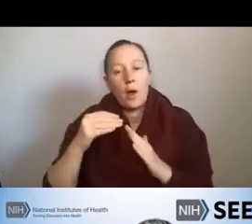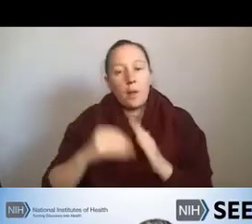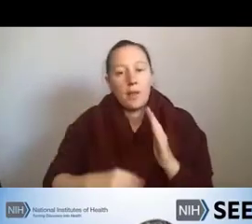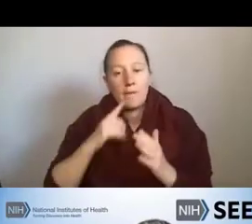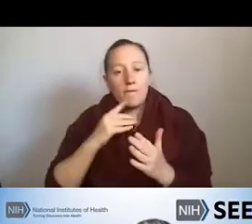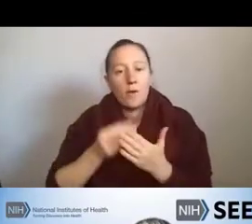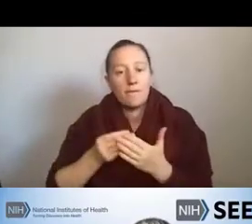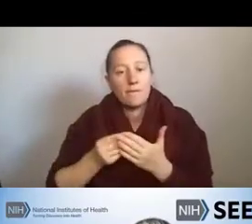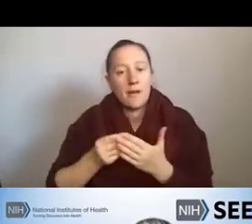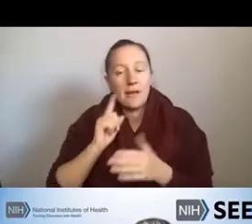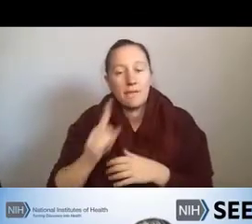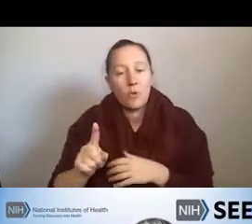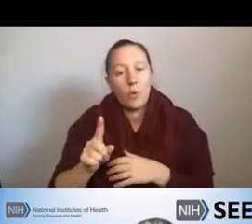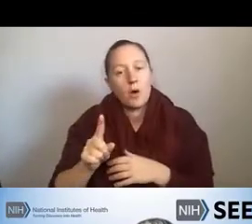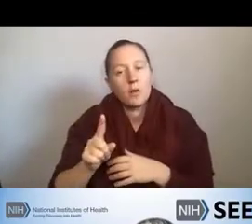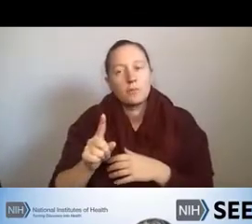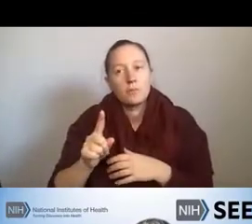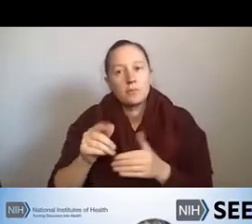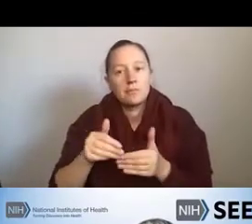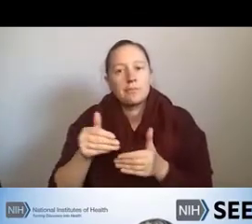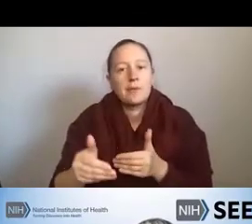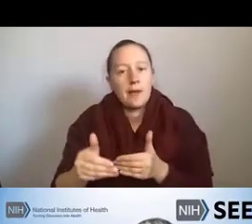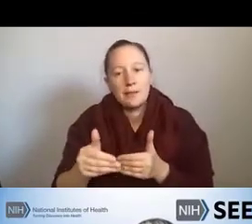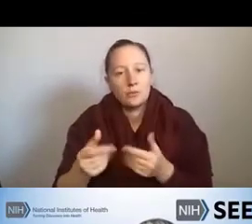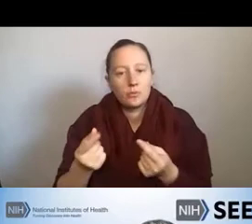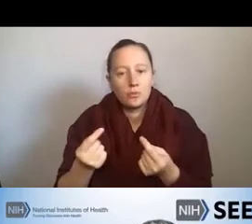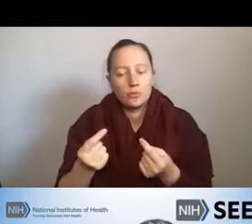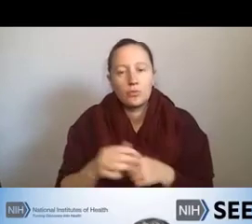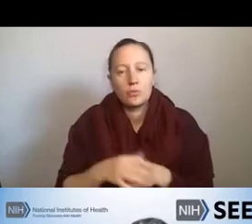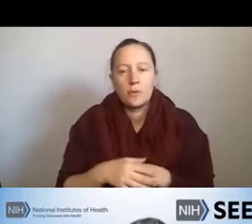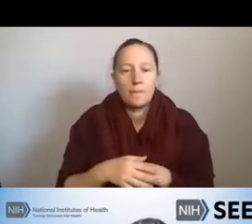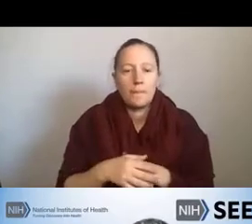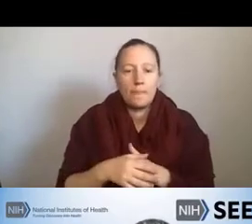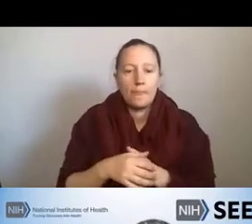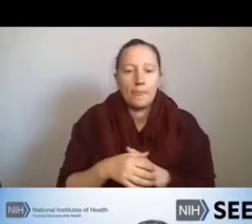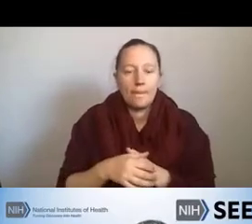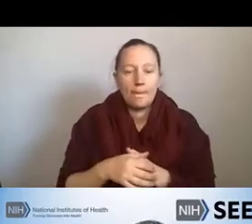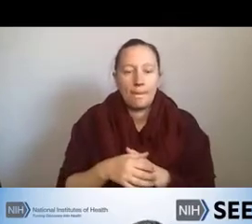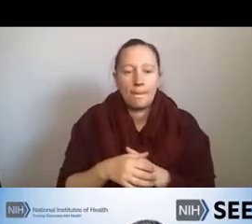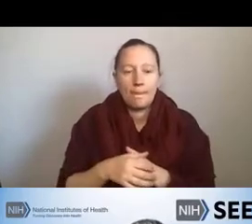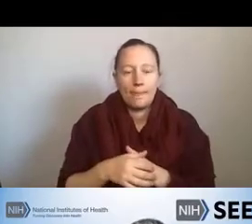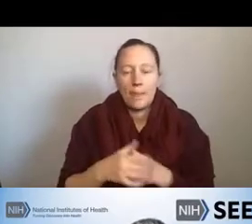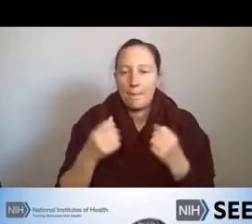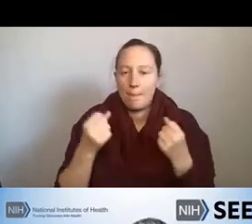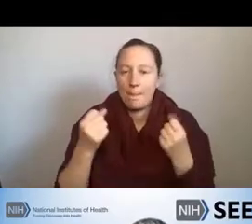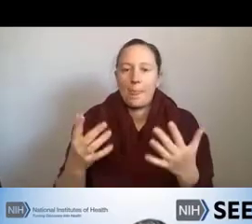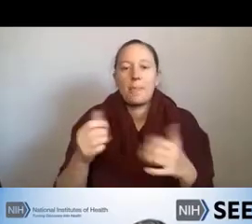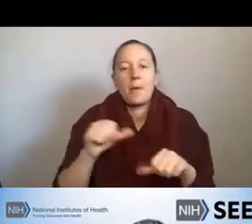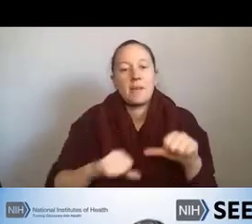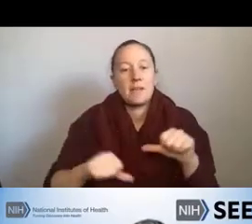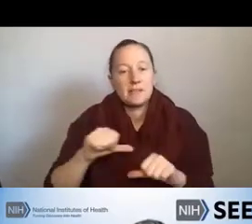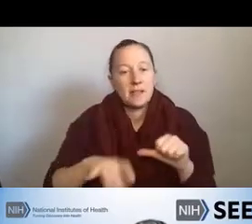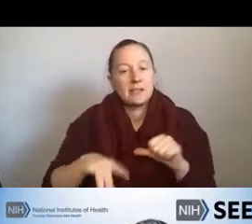So you see here there are a number of scientific discoveries that academics have discovered and developed